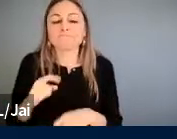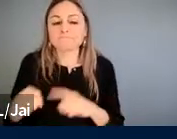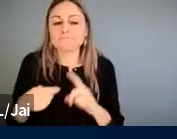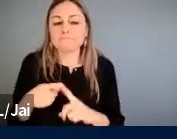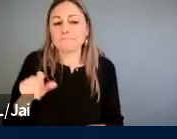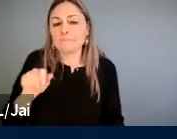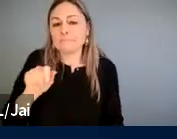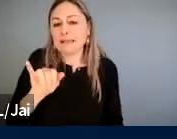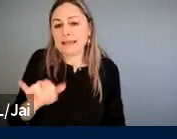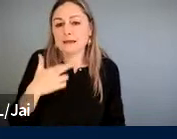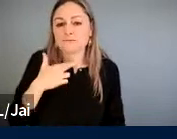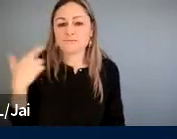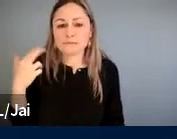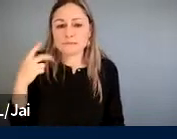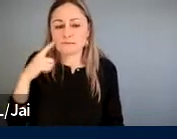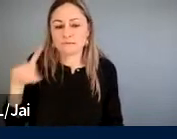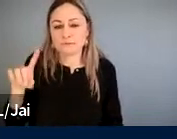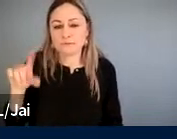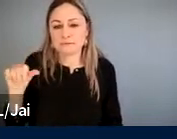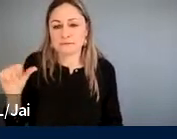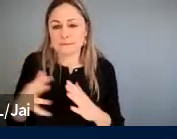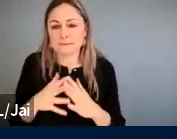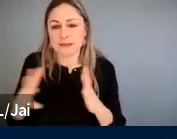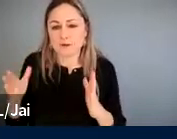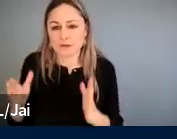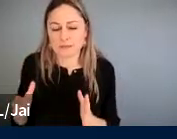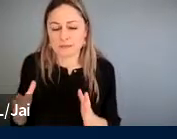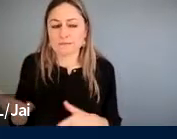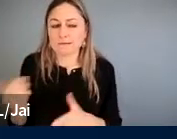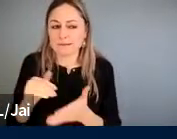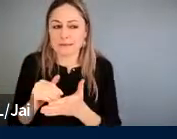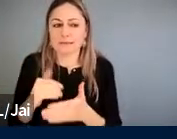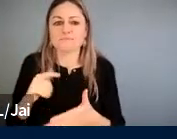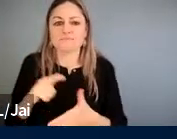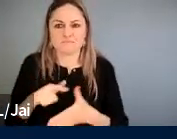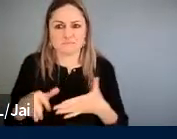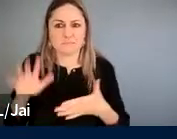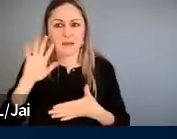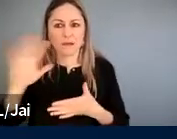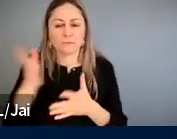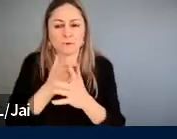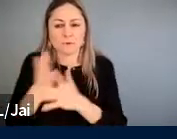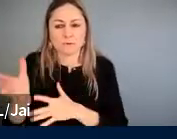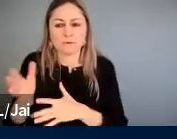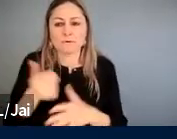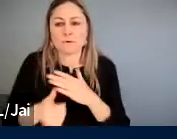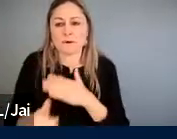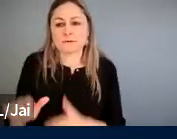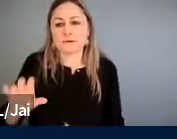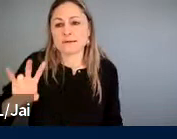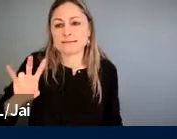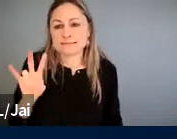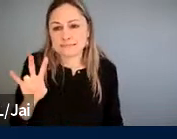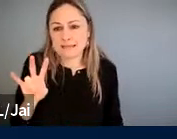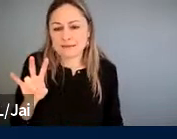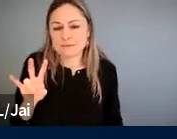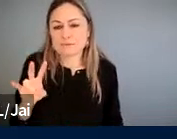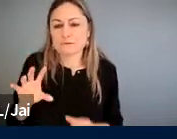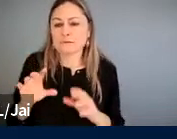for disabled Americans. And again, I'm going to go through these under seven smaller categories,